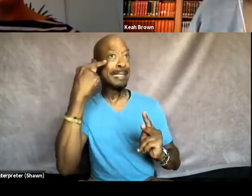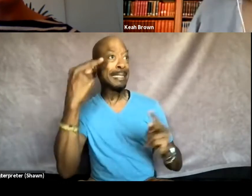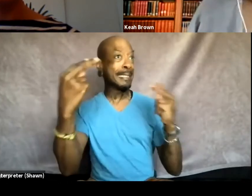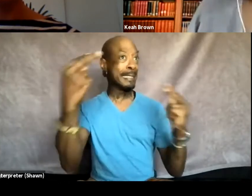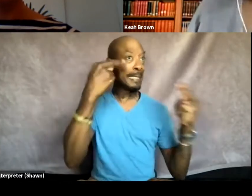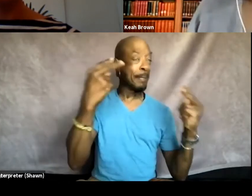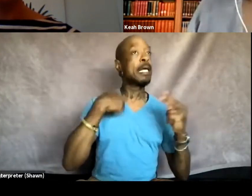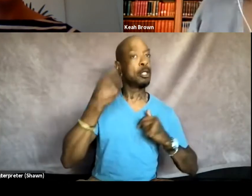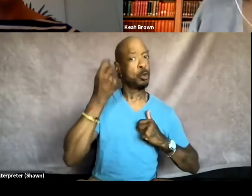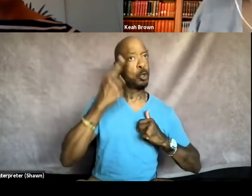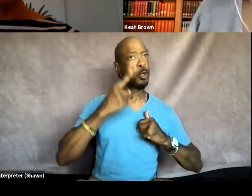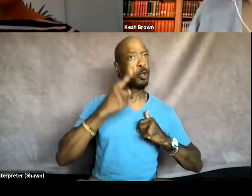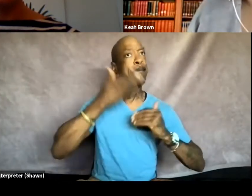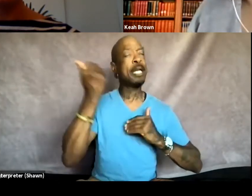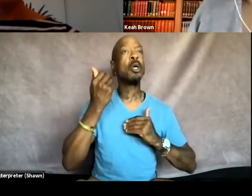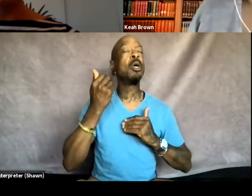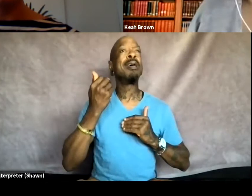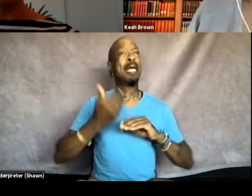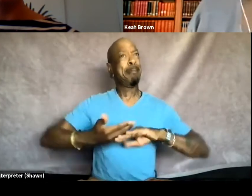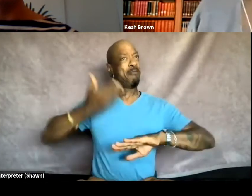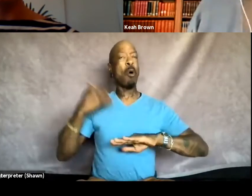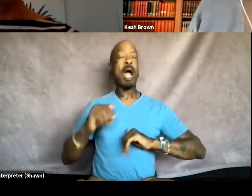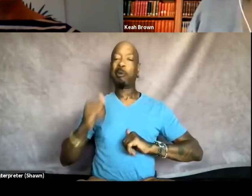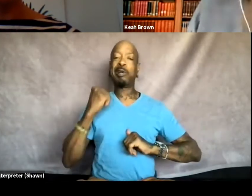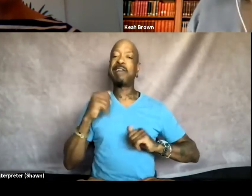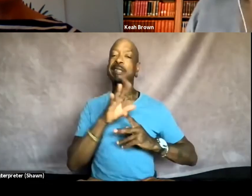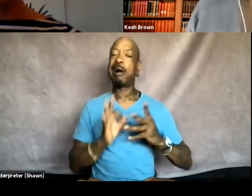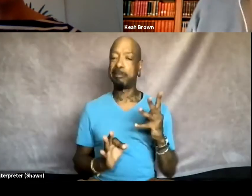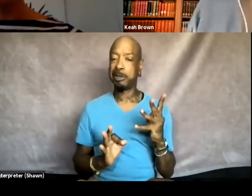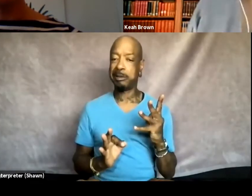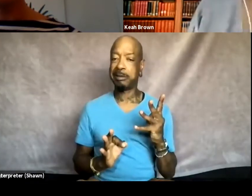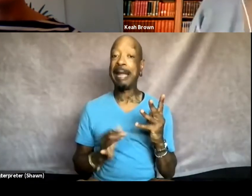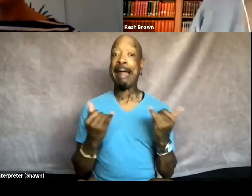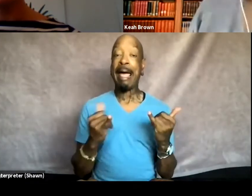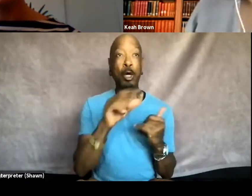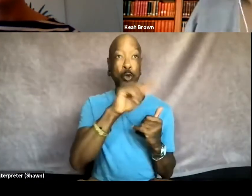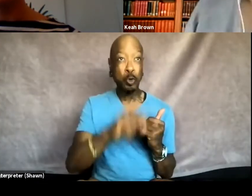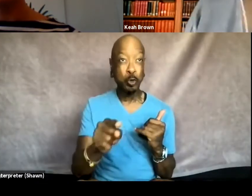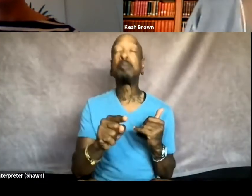Keah Brown: would have had the option to before it's exciting I love acting so much, and I